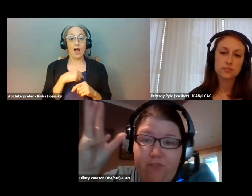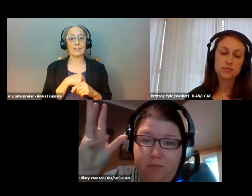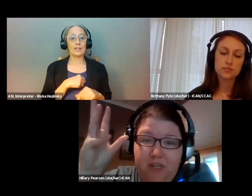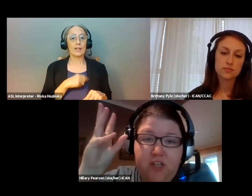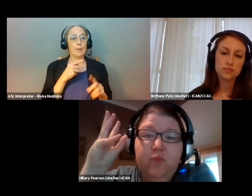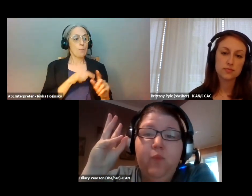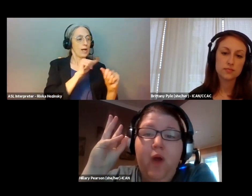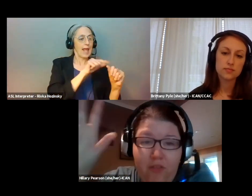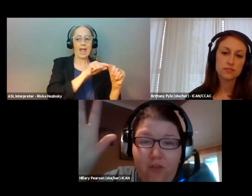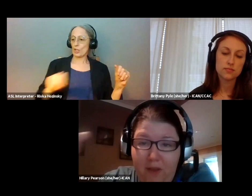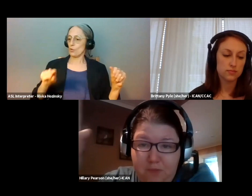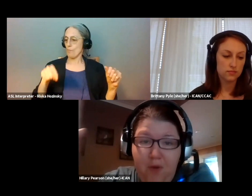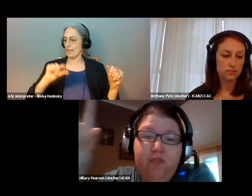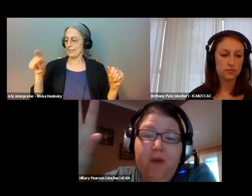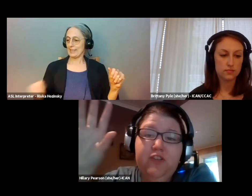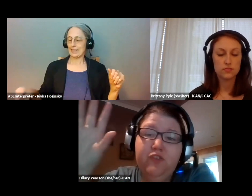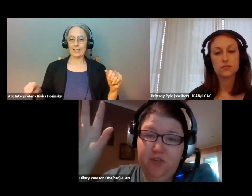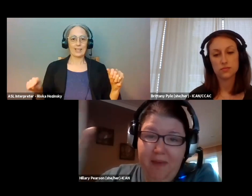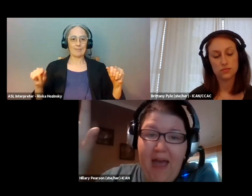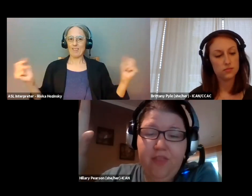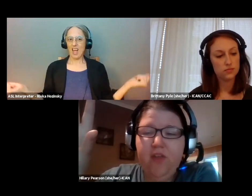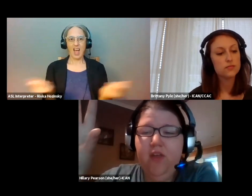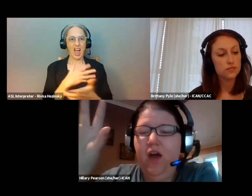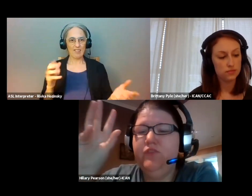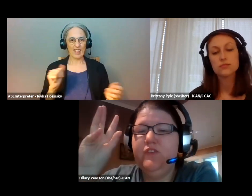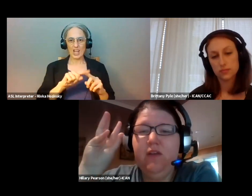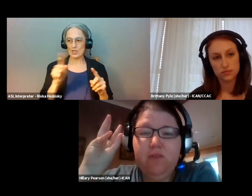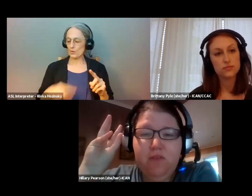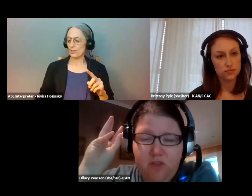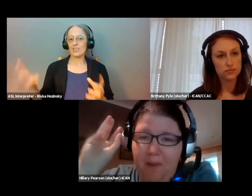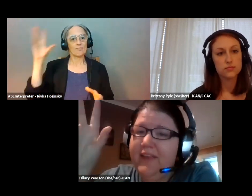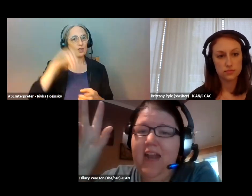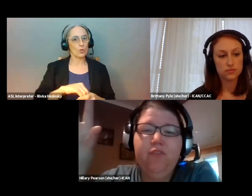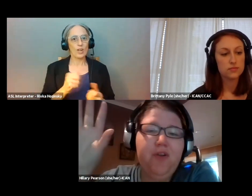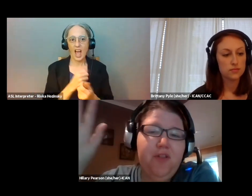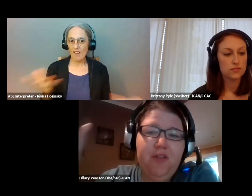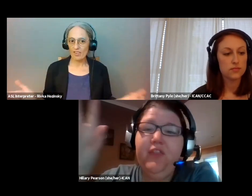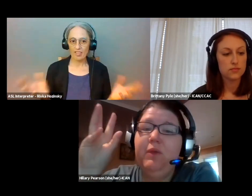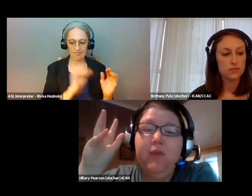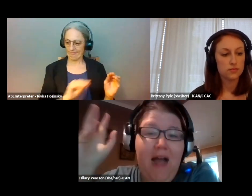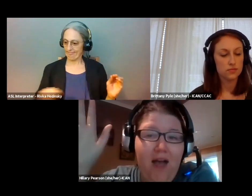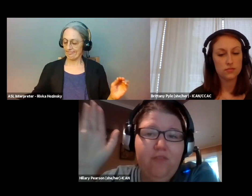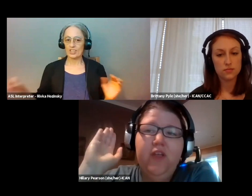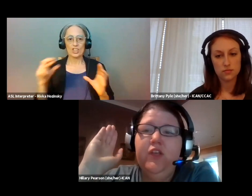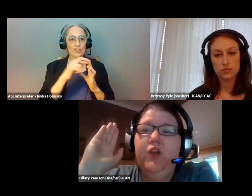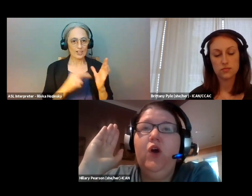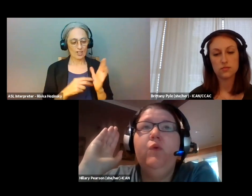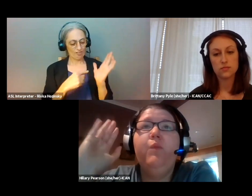that information as part of your registration path, just spelling it out very clearly that we will have, you know,